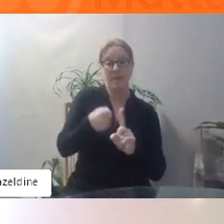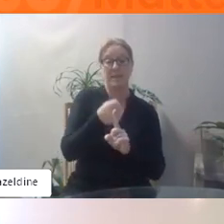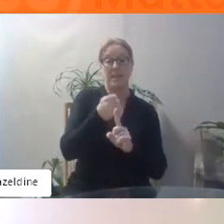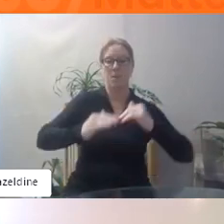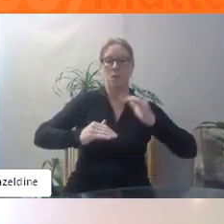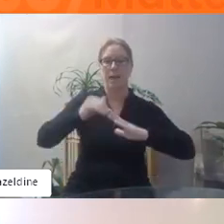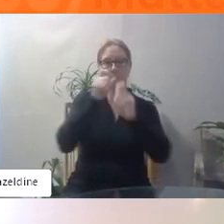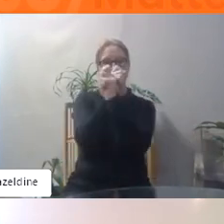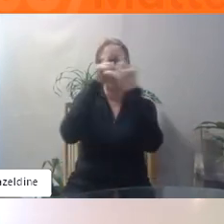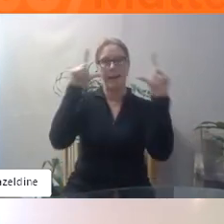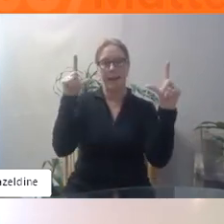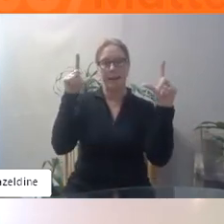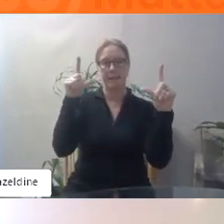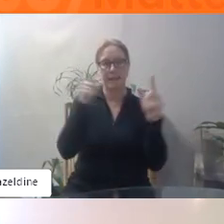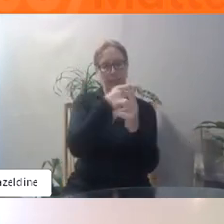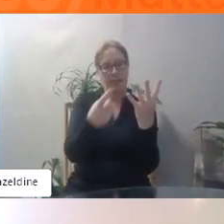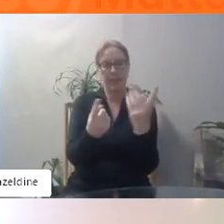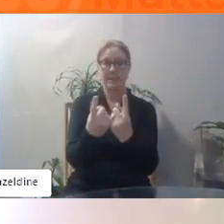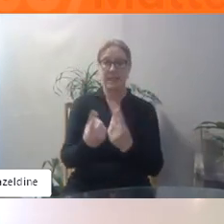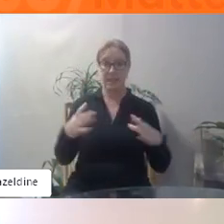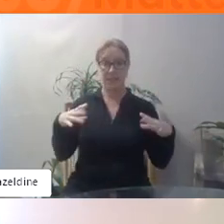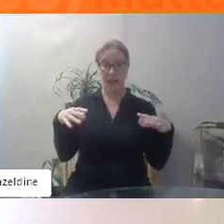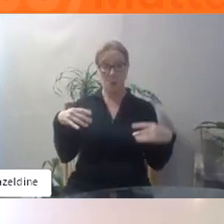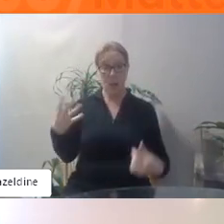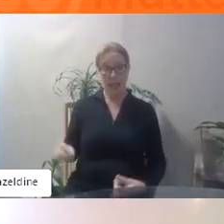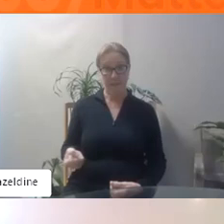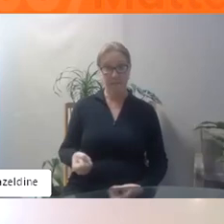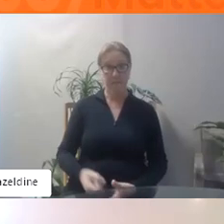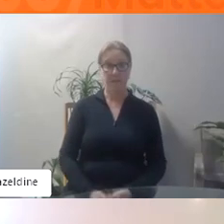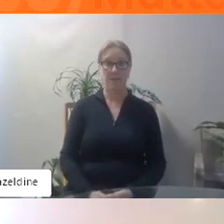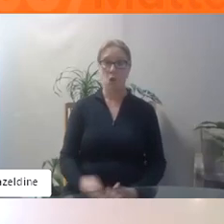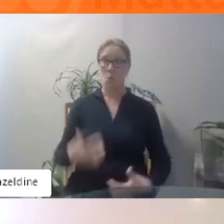that these things are available. So that's some exciting developments,